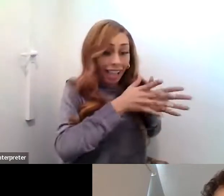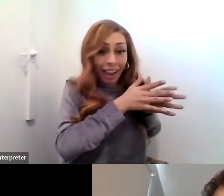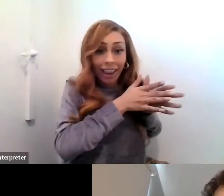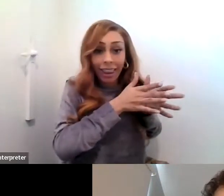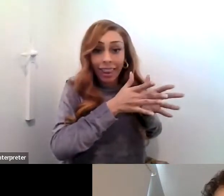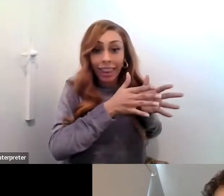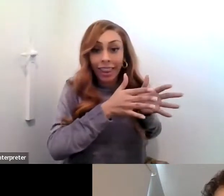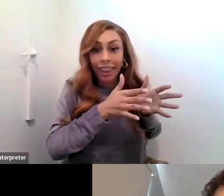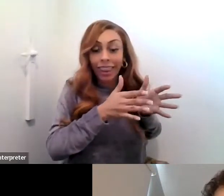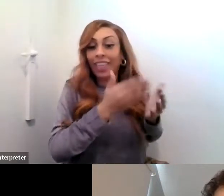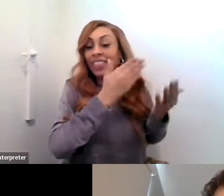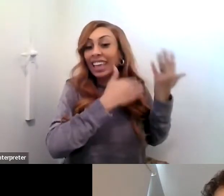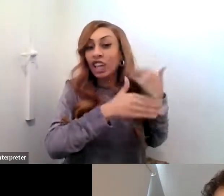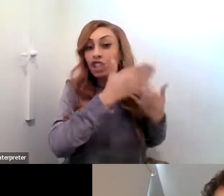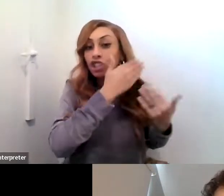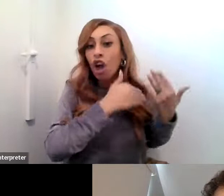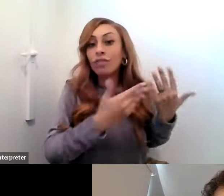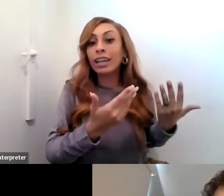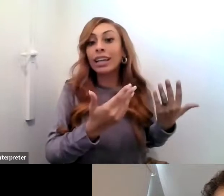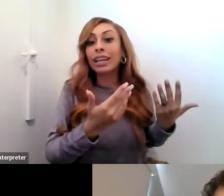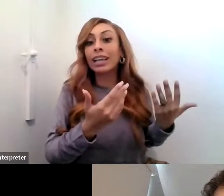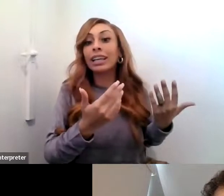that was historically the preserve of "administrators",